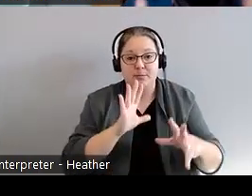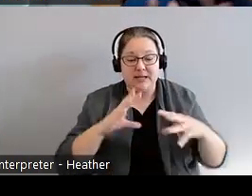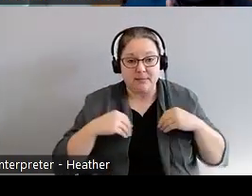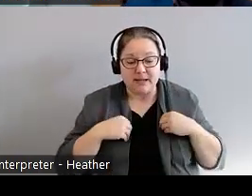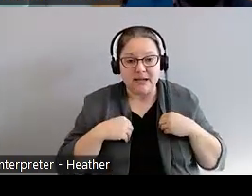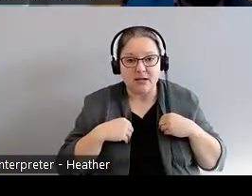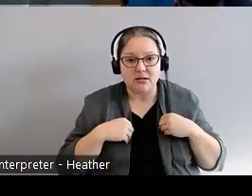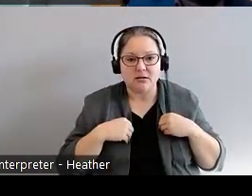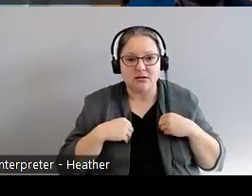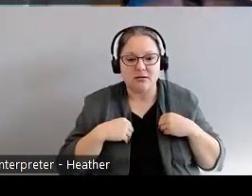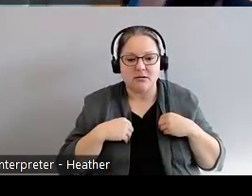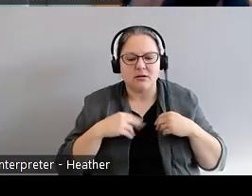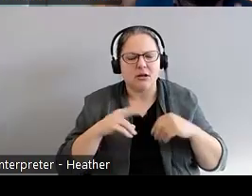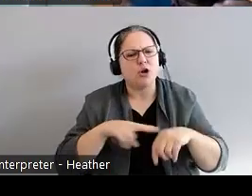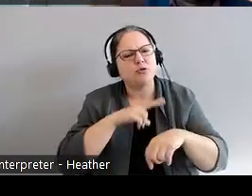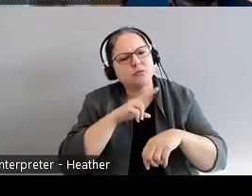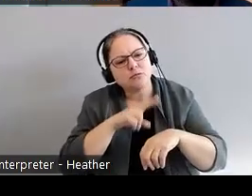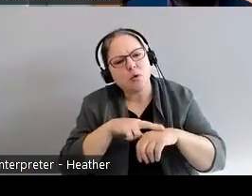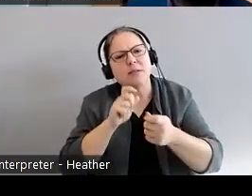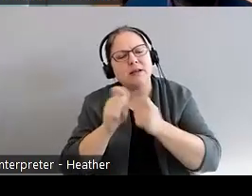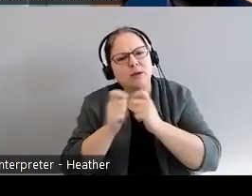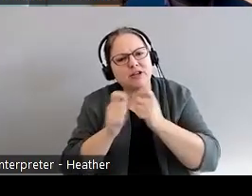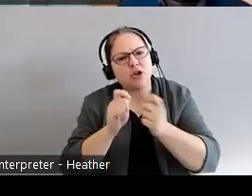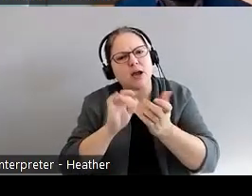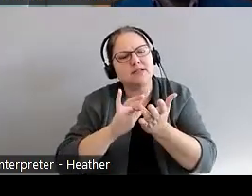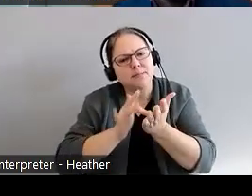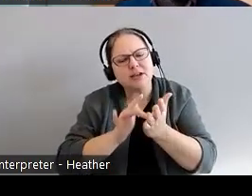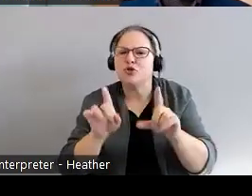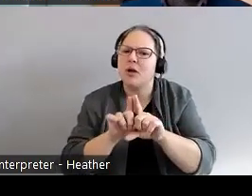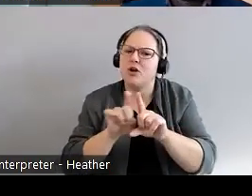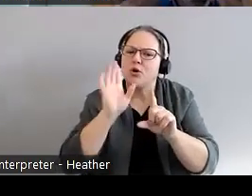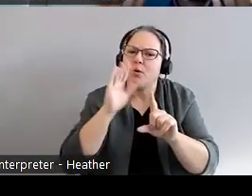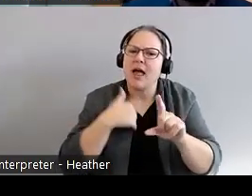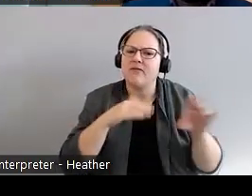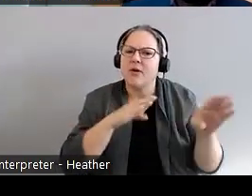not only adjusted medications, but we also created a behavior intervention plan for the patient.